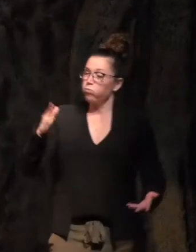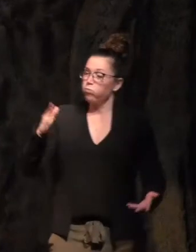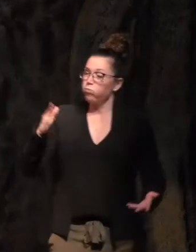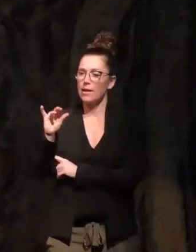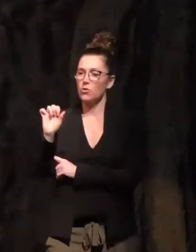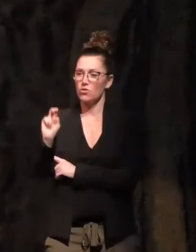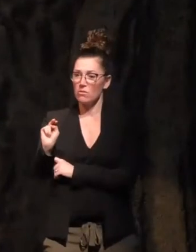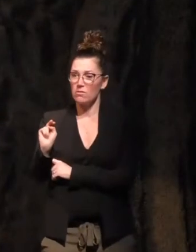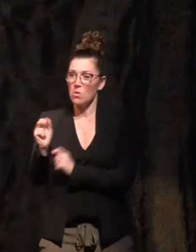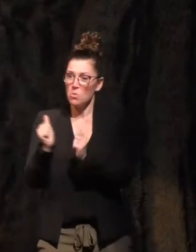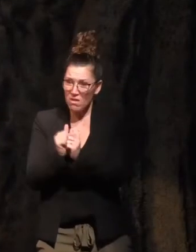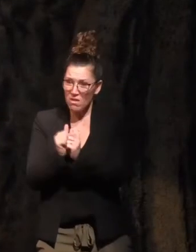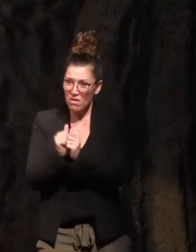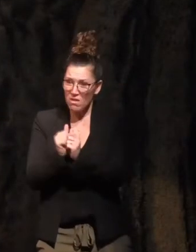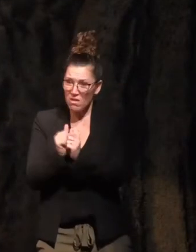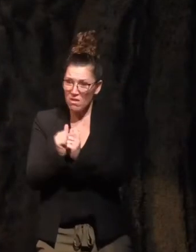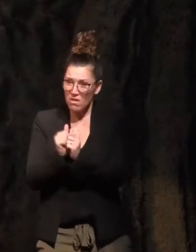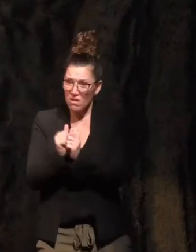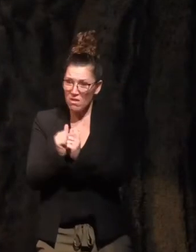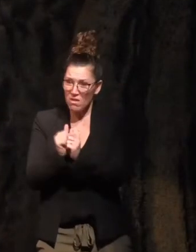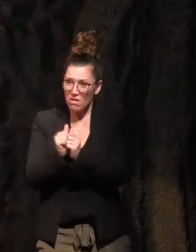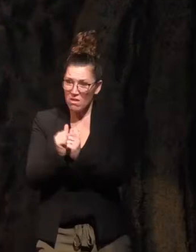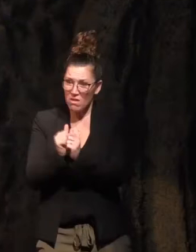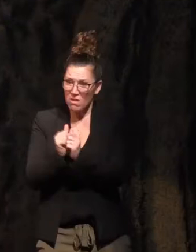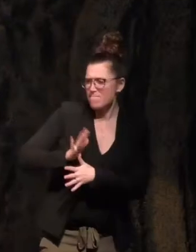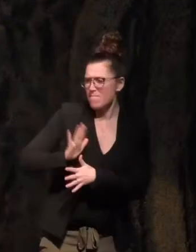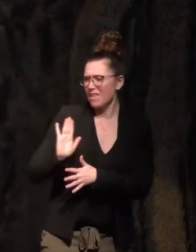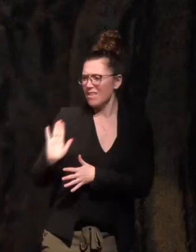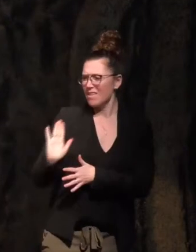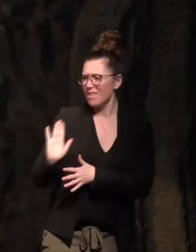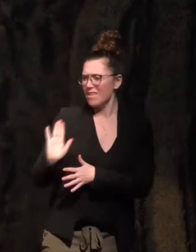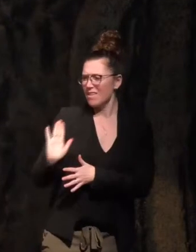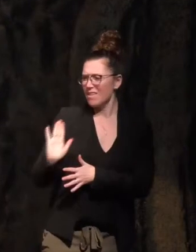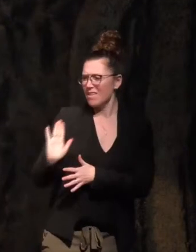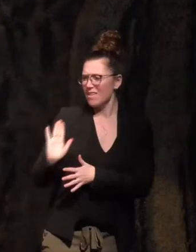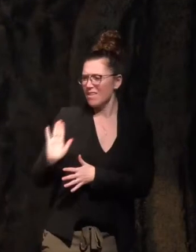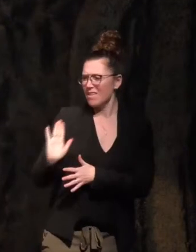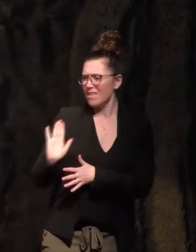A central component of his government's mandate and it won't all be this political, I promise